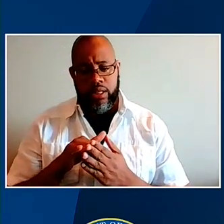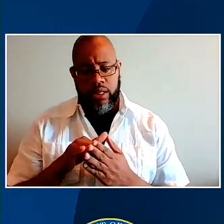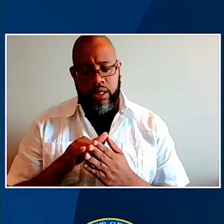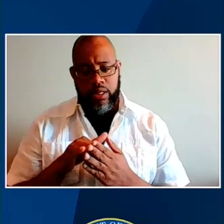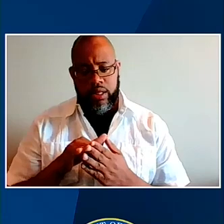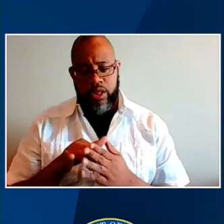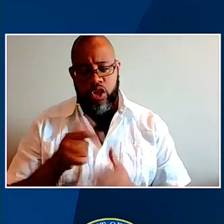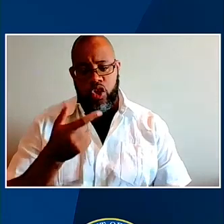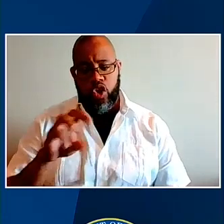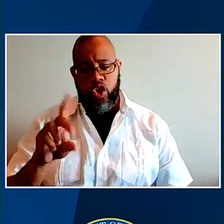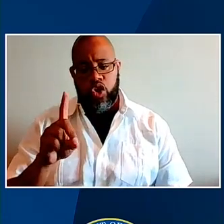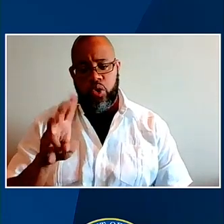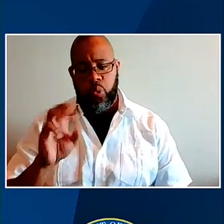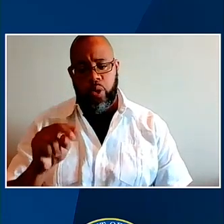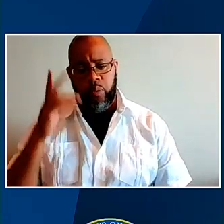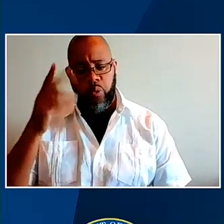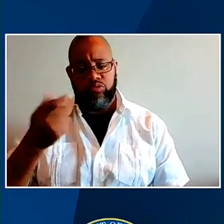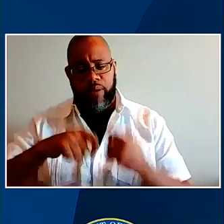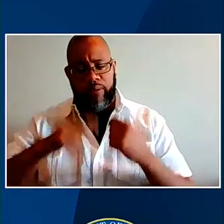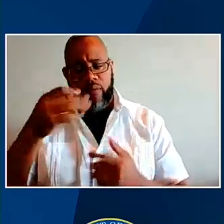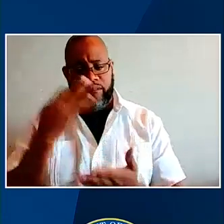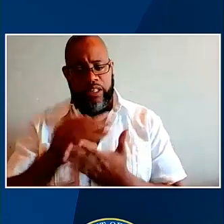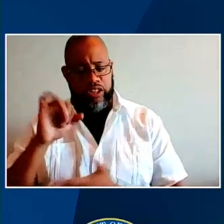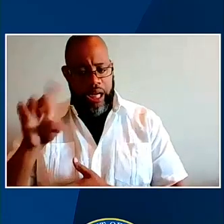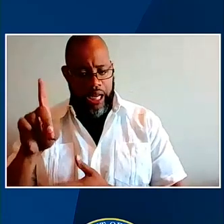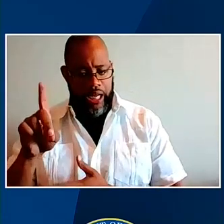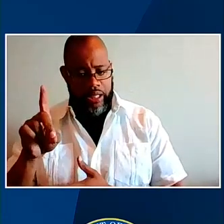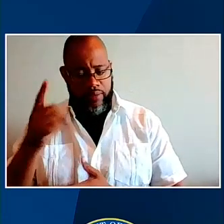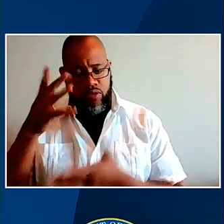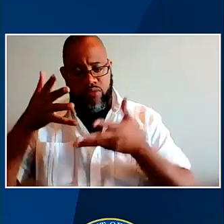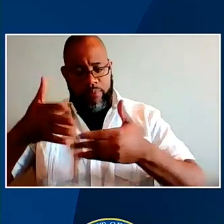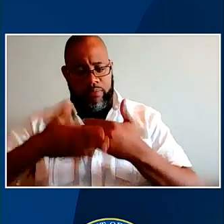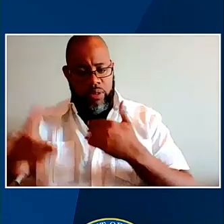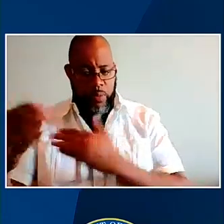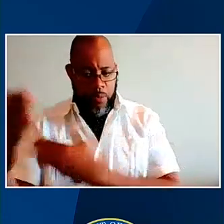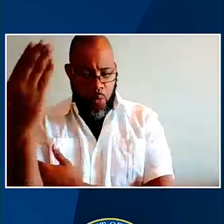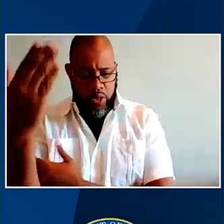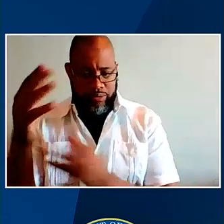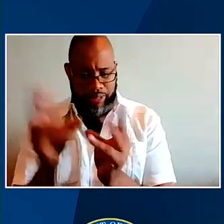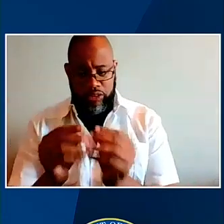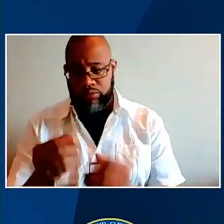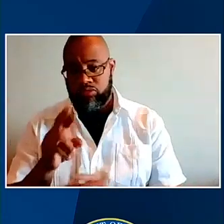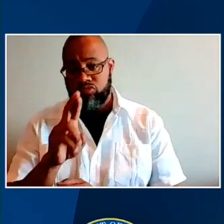financial aid admins for the remainder of the morning session. Okay, Robyn, go ahead, you're up.